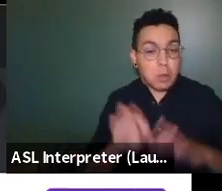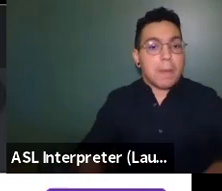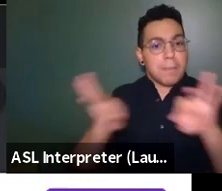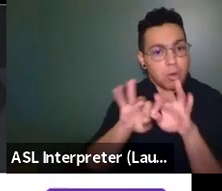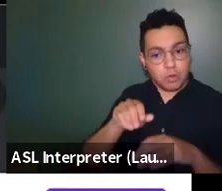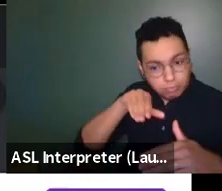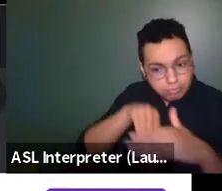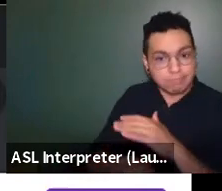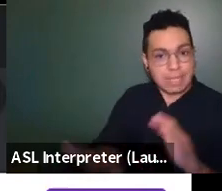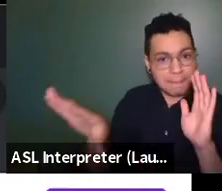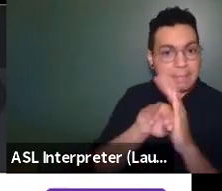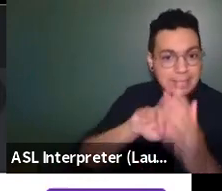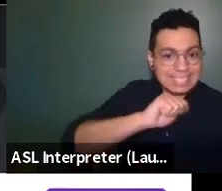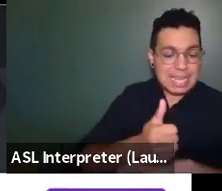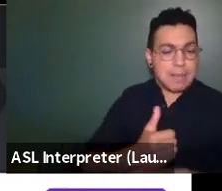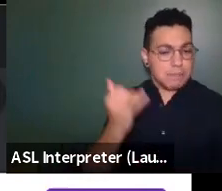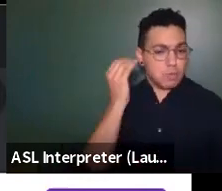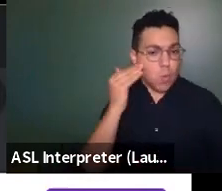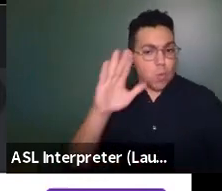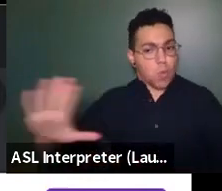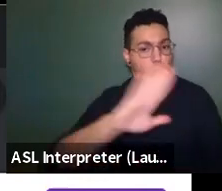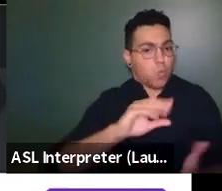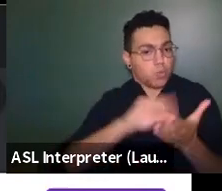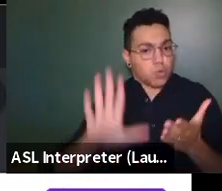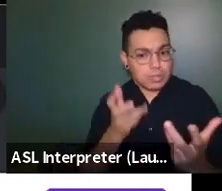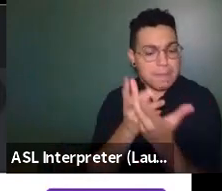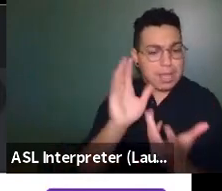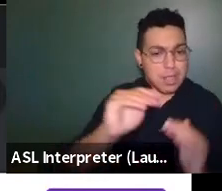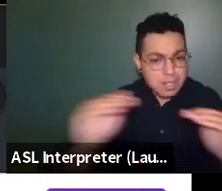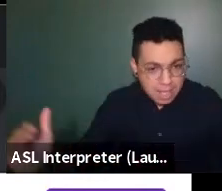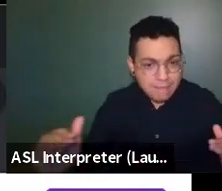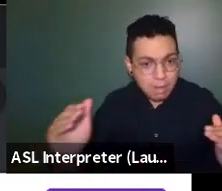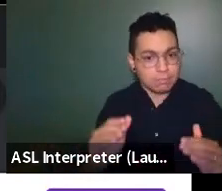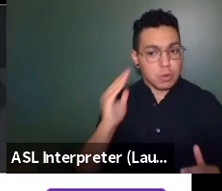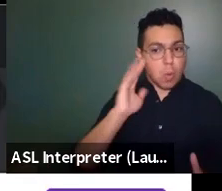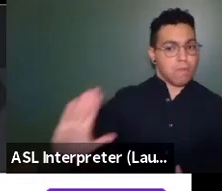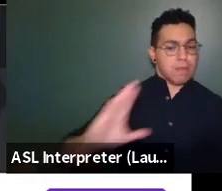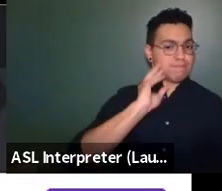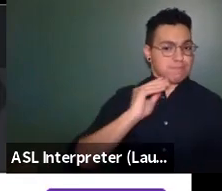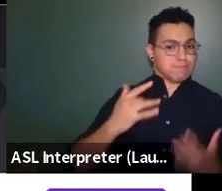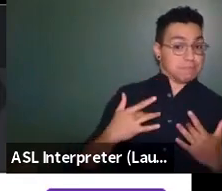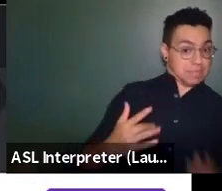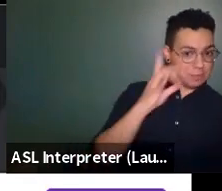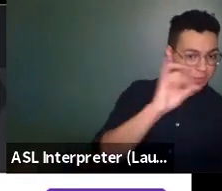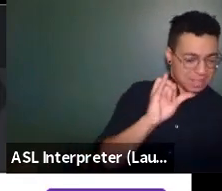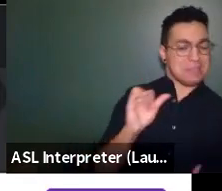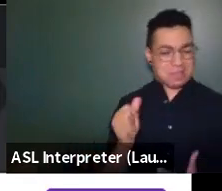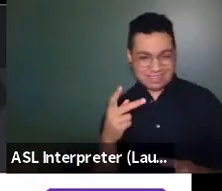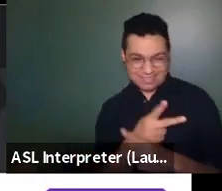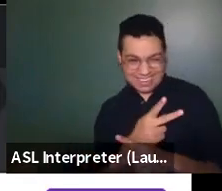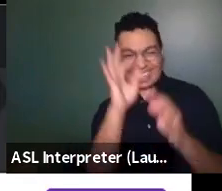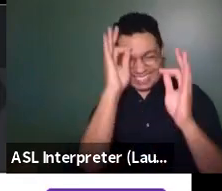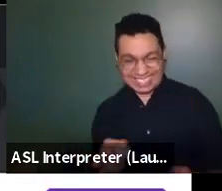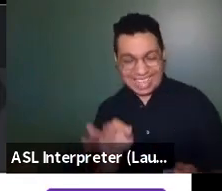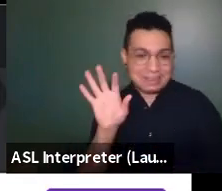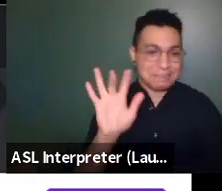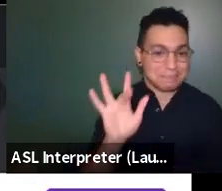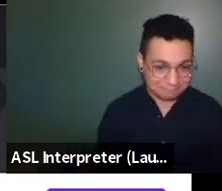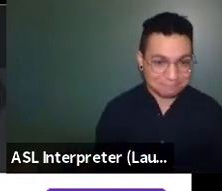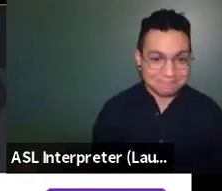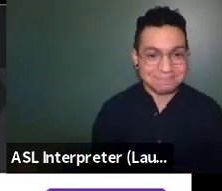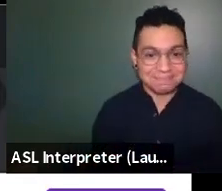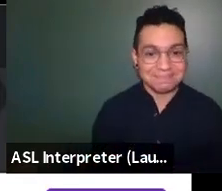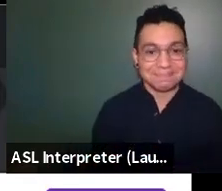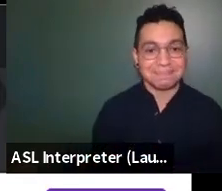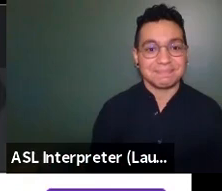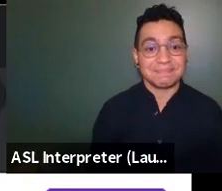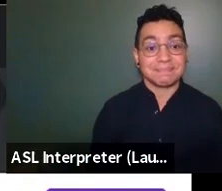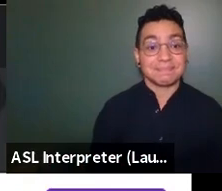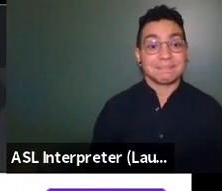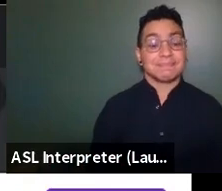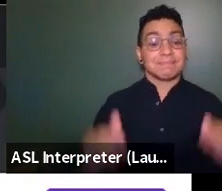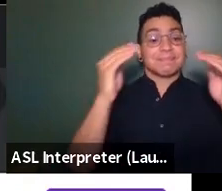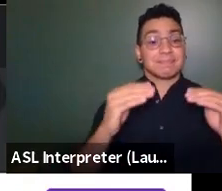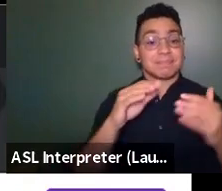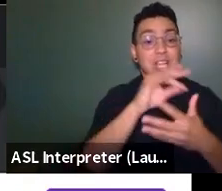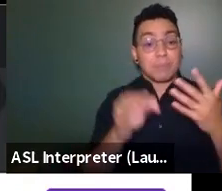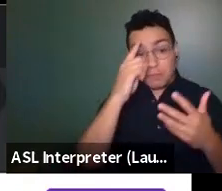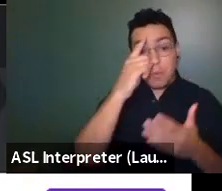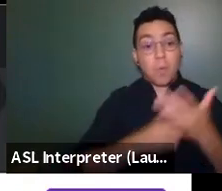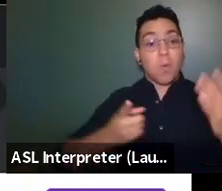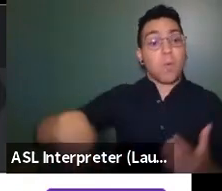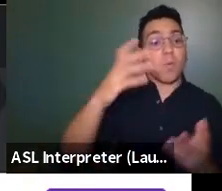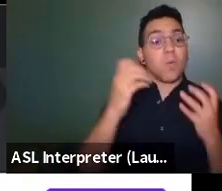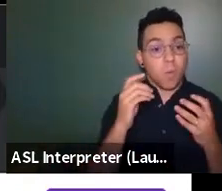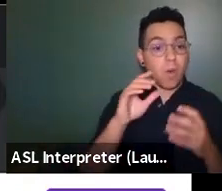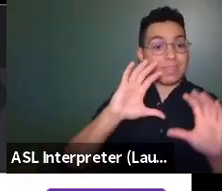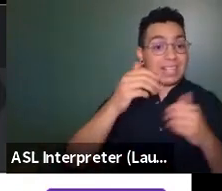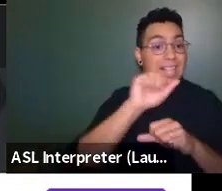ESD 112 - Katherine Livick: Knowing your students, knowing your grade level and what you're going to experience, it's a very good idea to figure that one out. As soon as you can. There's a little bit of an option here for what you want the classwork in the stream to look like.